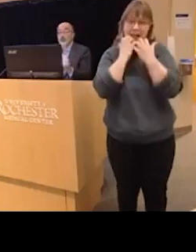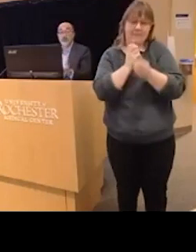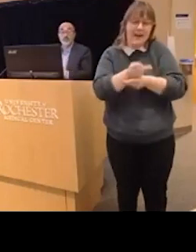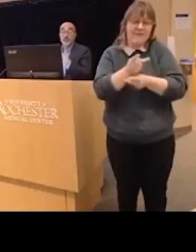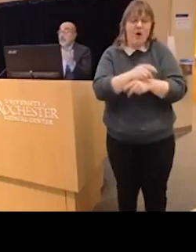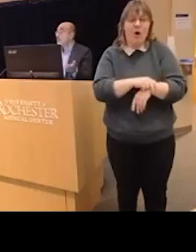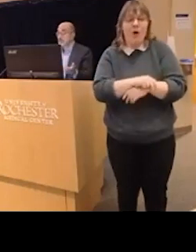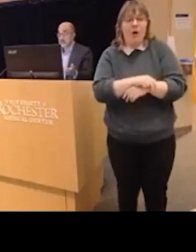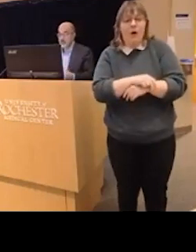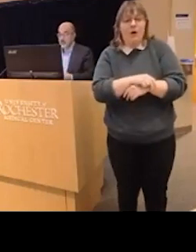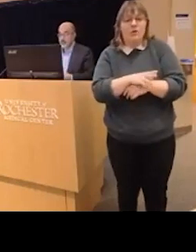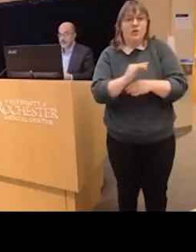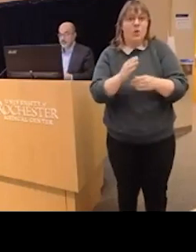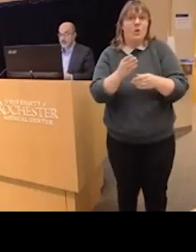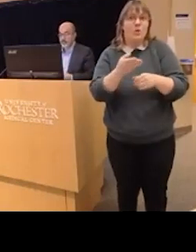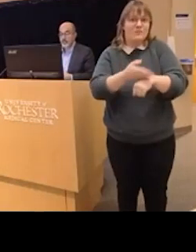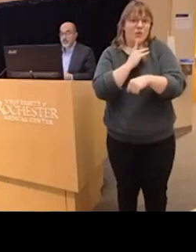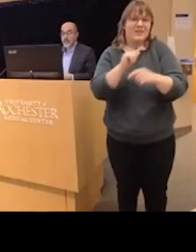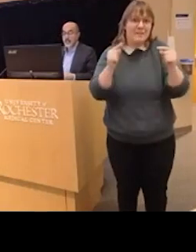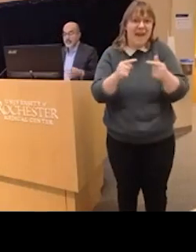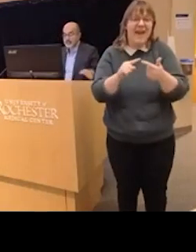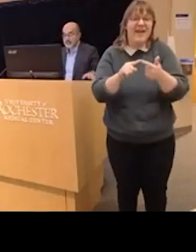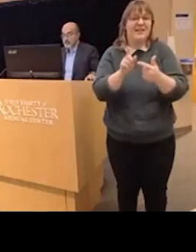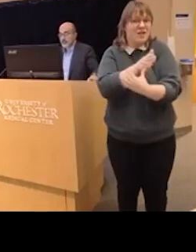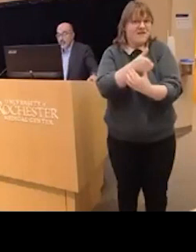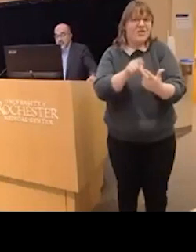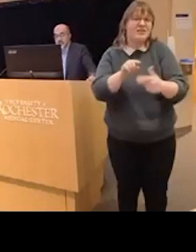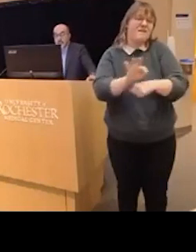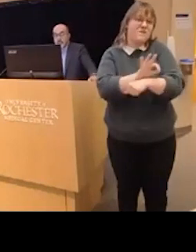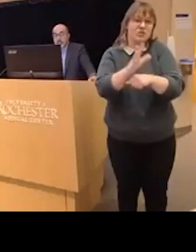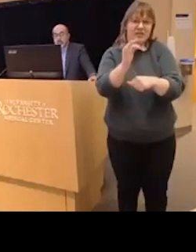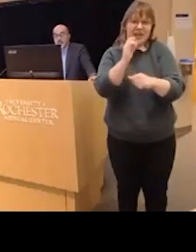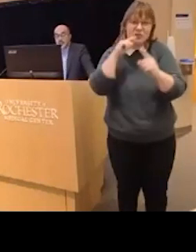pain interference and improvements in function and some of the secondary outcomes you look at